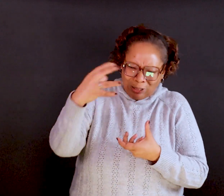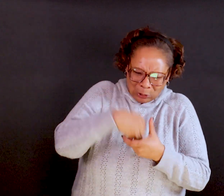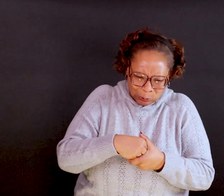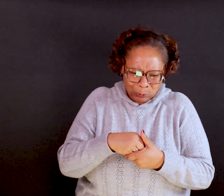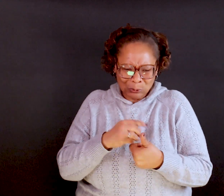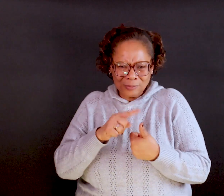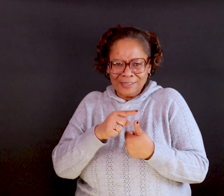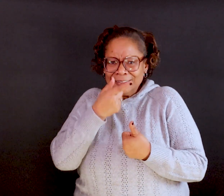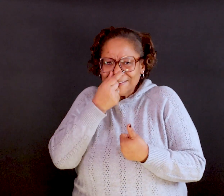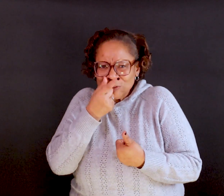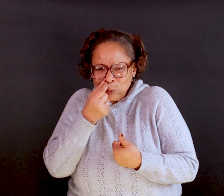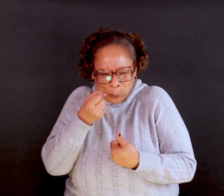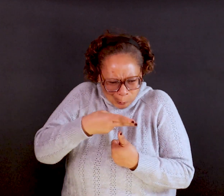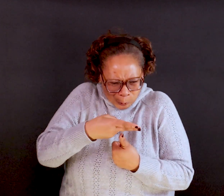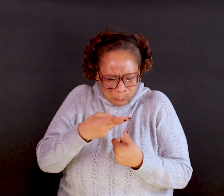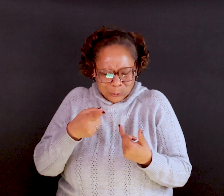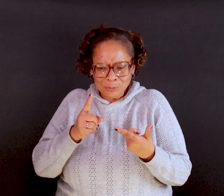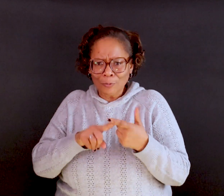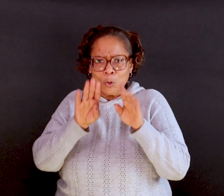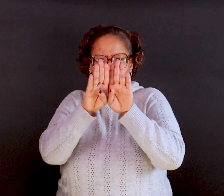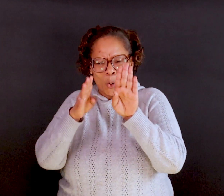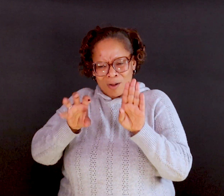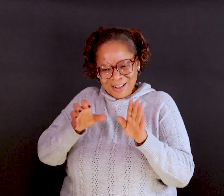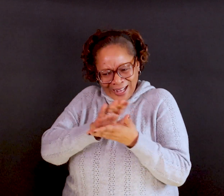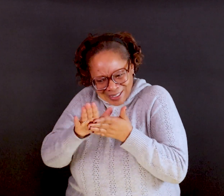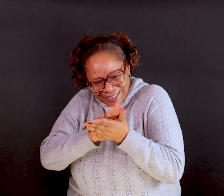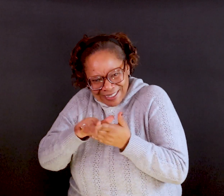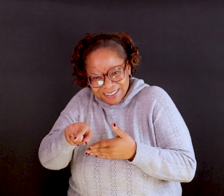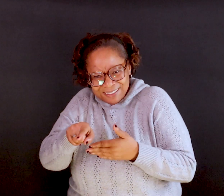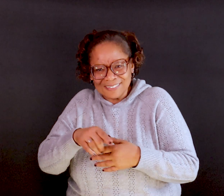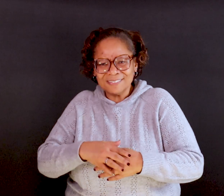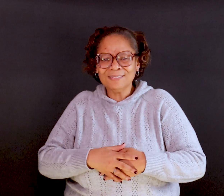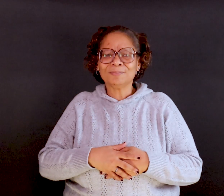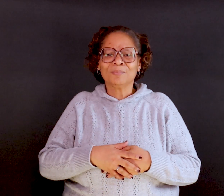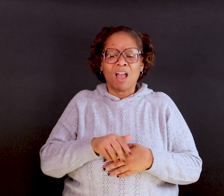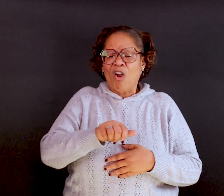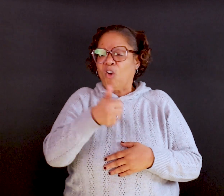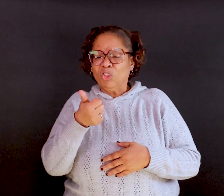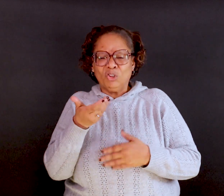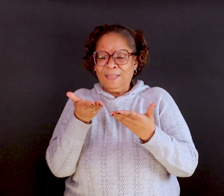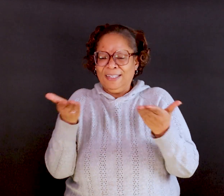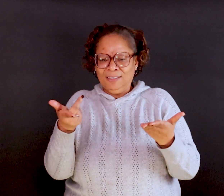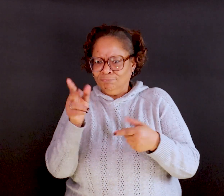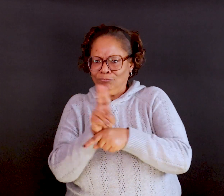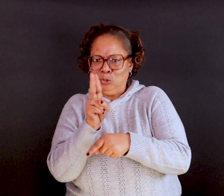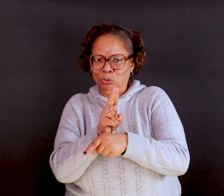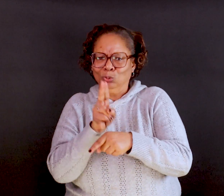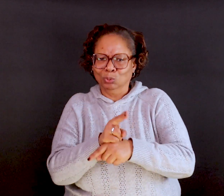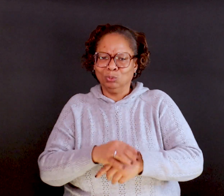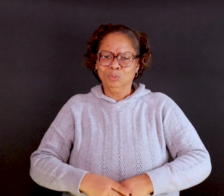Items can include tissues, doorknobs, or other items.